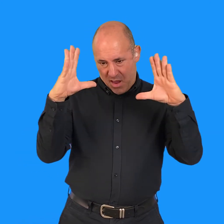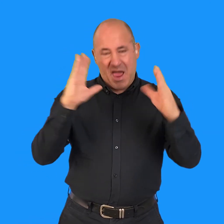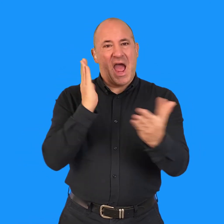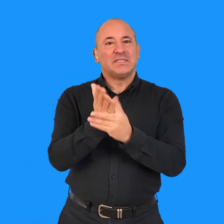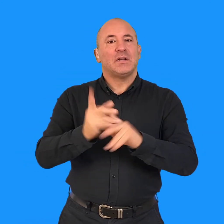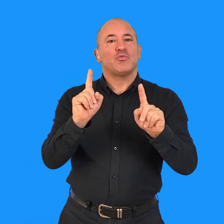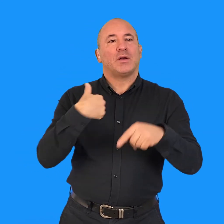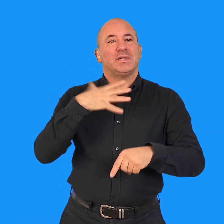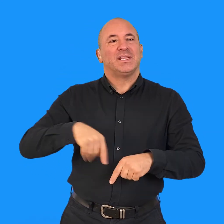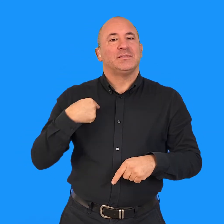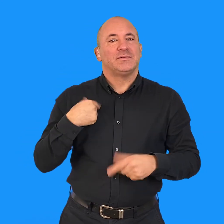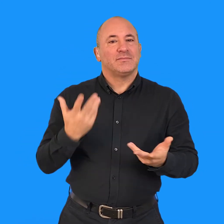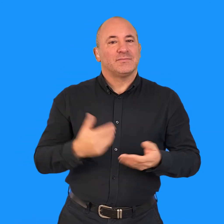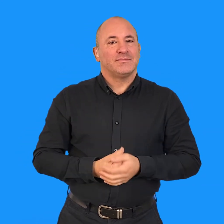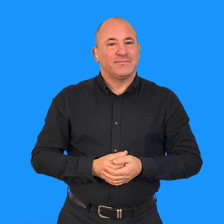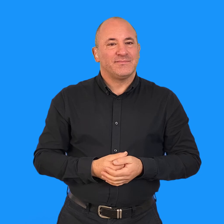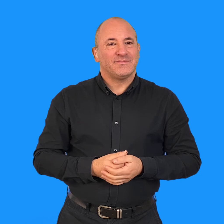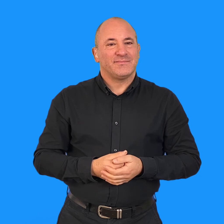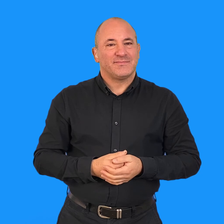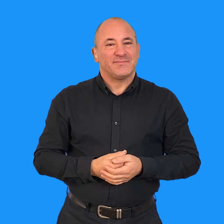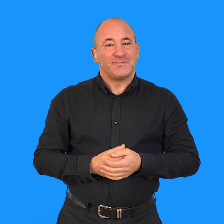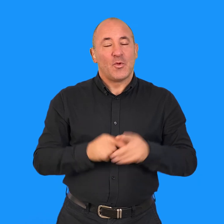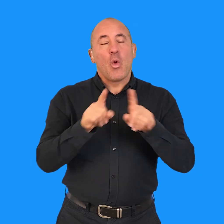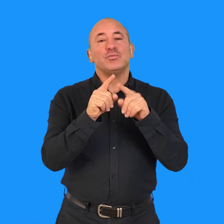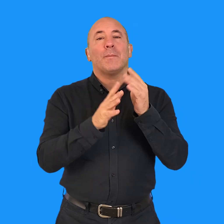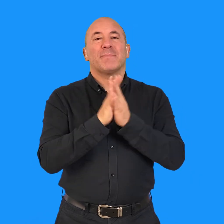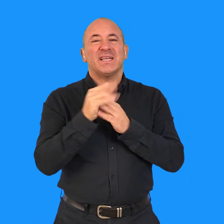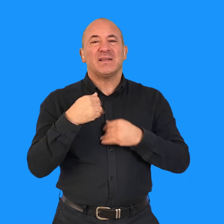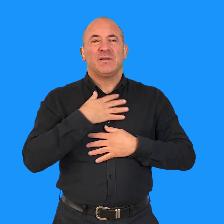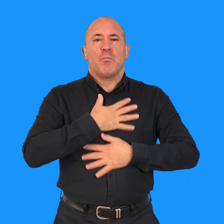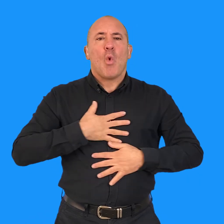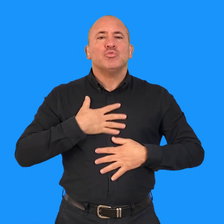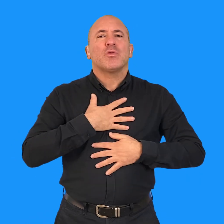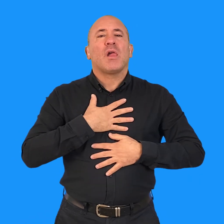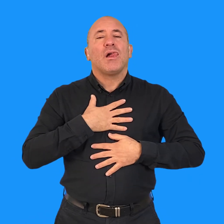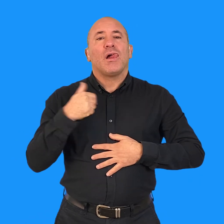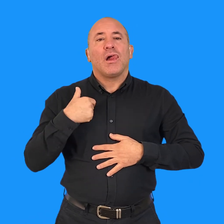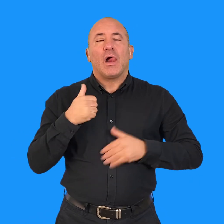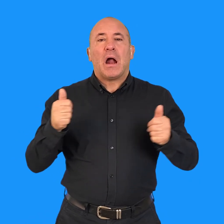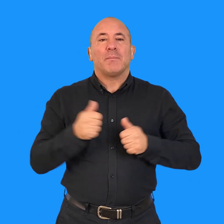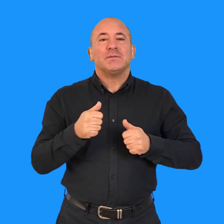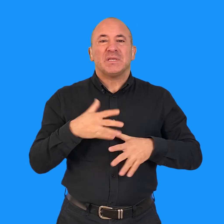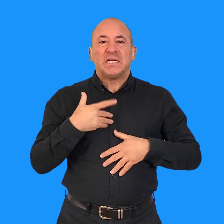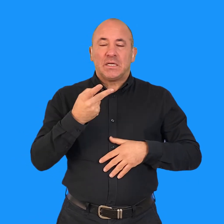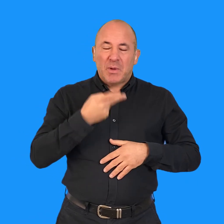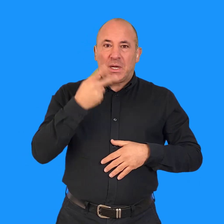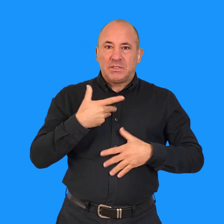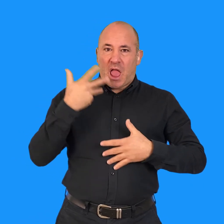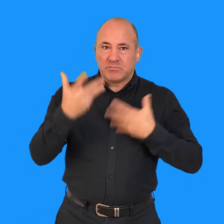It's about limiting the emotional labor for me to have to keep telling people it's a thing that can exist